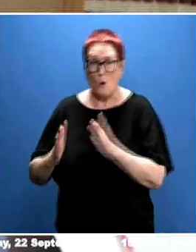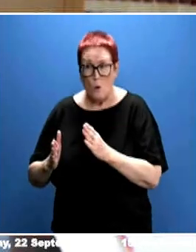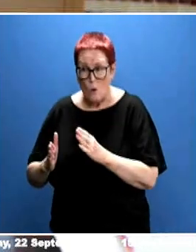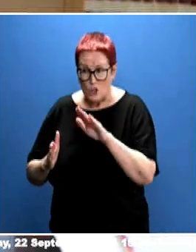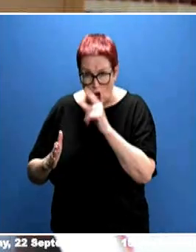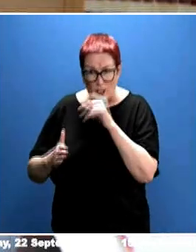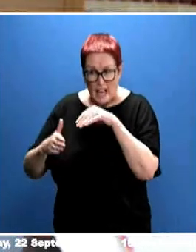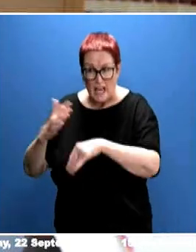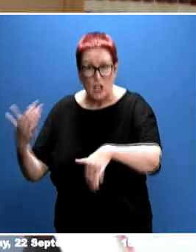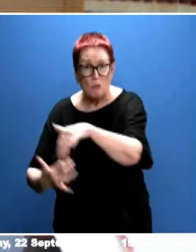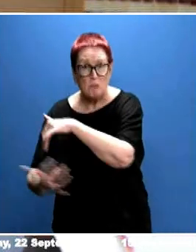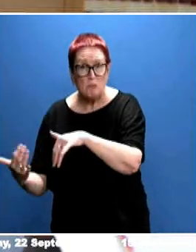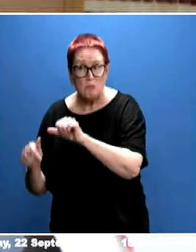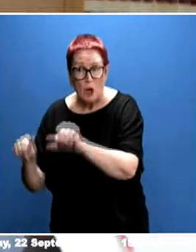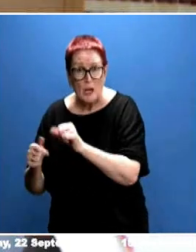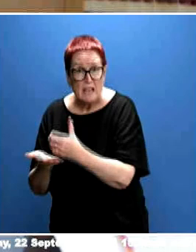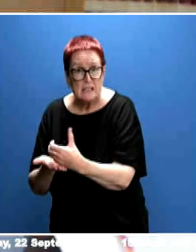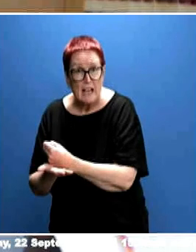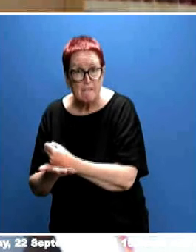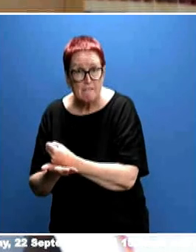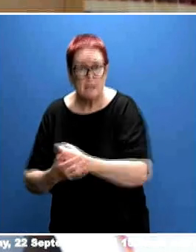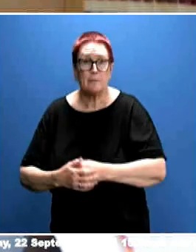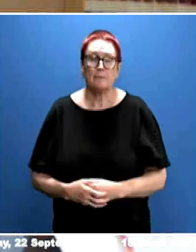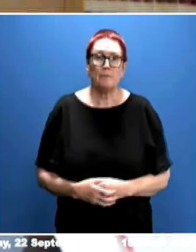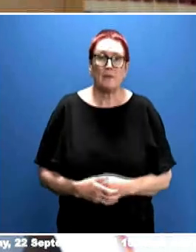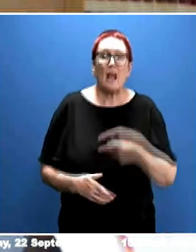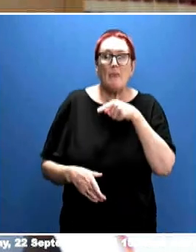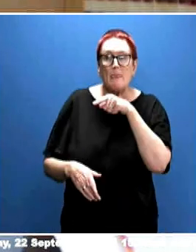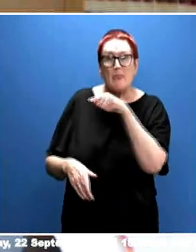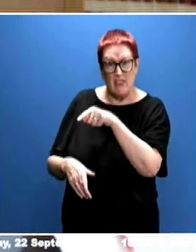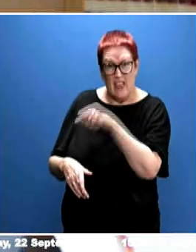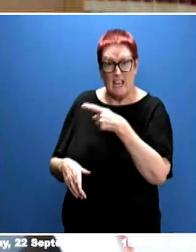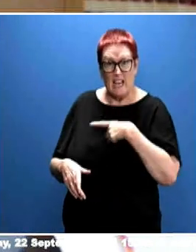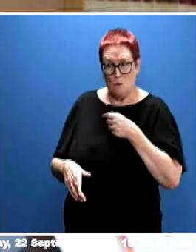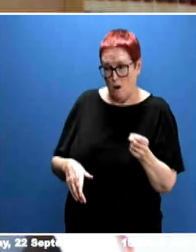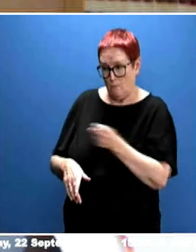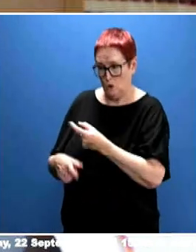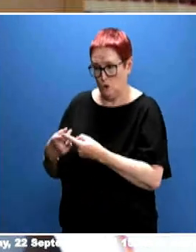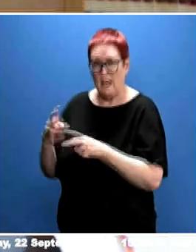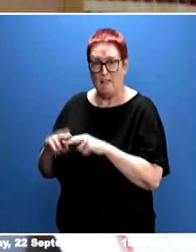threshold around admission to Kath French, and when I was talking about the